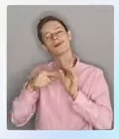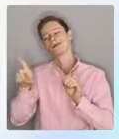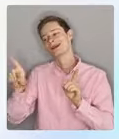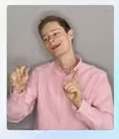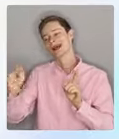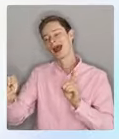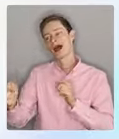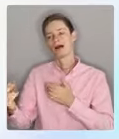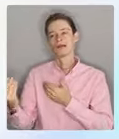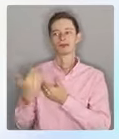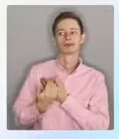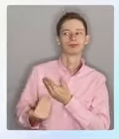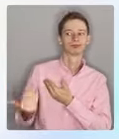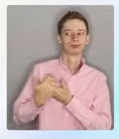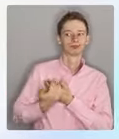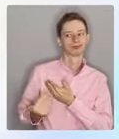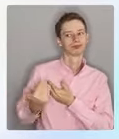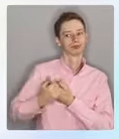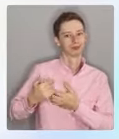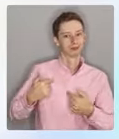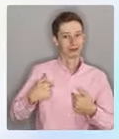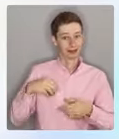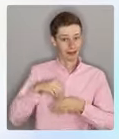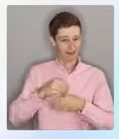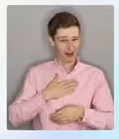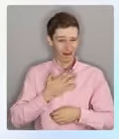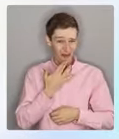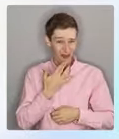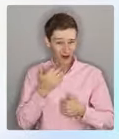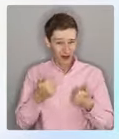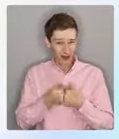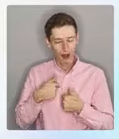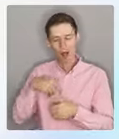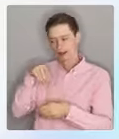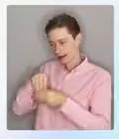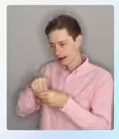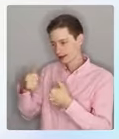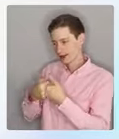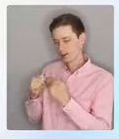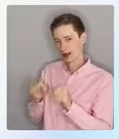in my favorite multi-player game, I can use their in-game block button or action